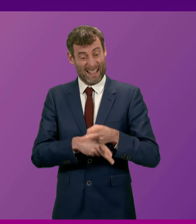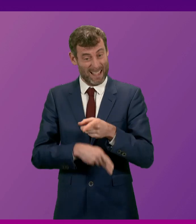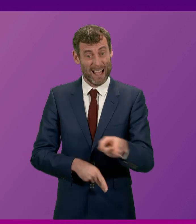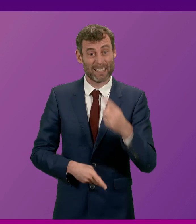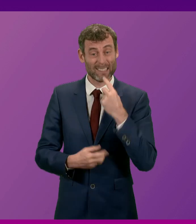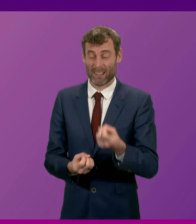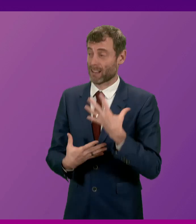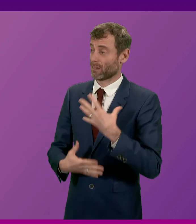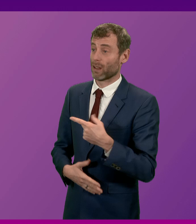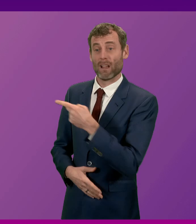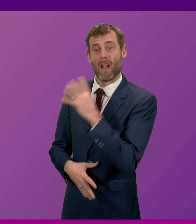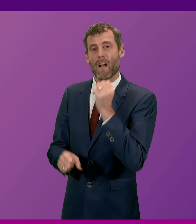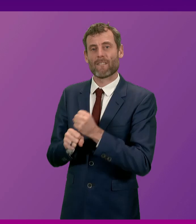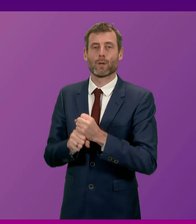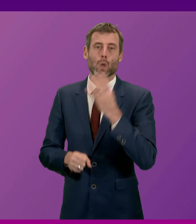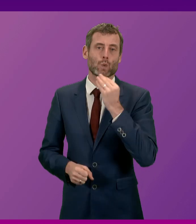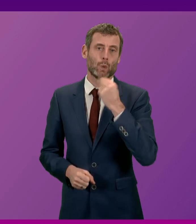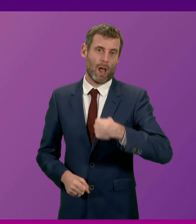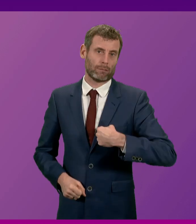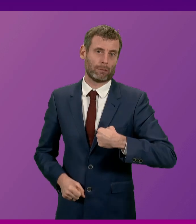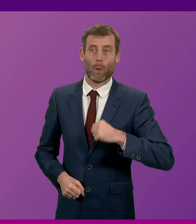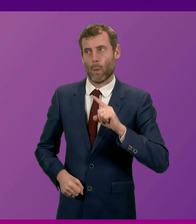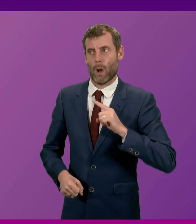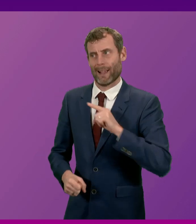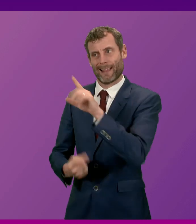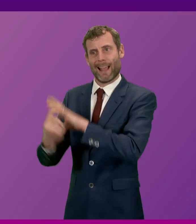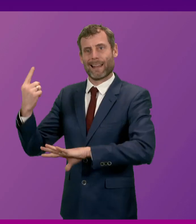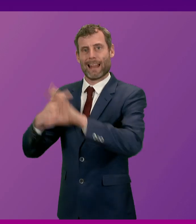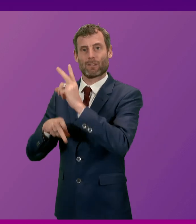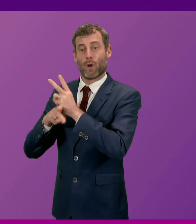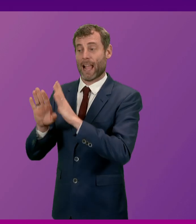care service plan does not deliver what they want from the Government.